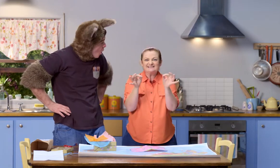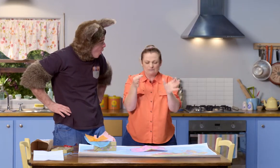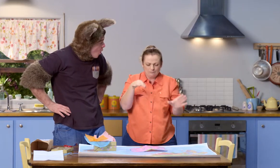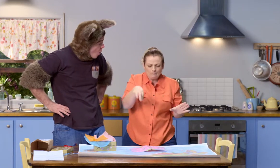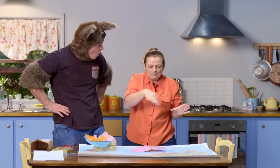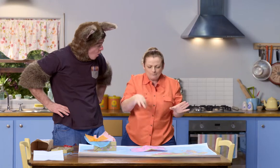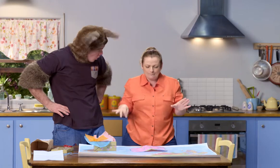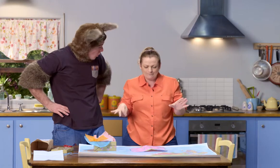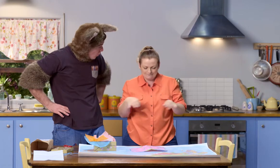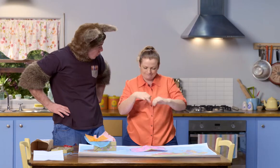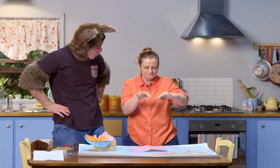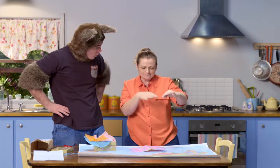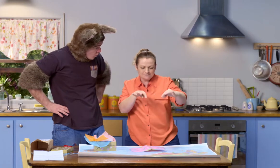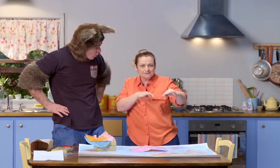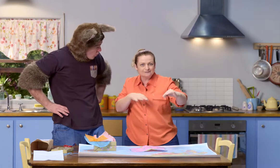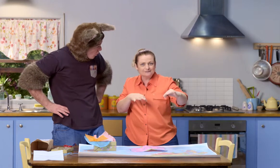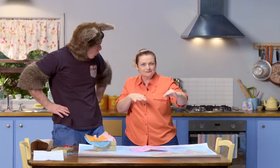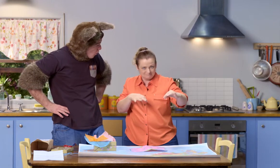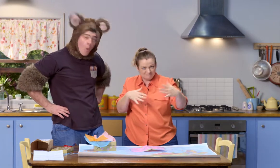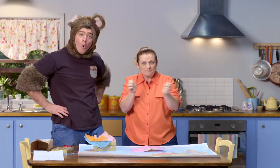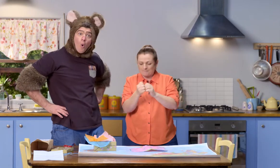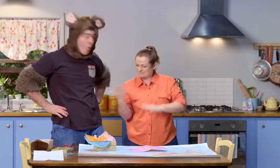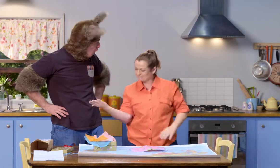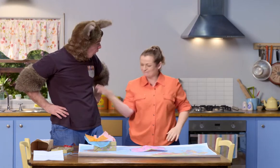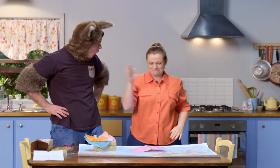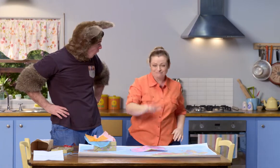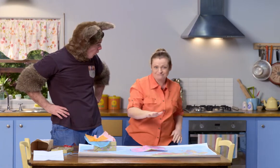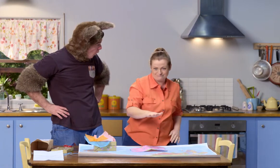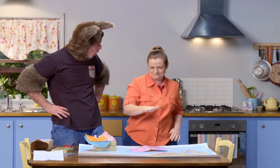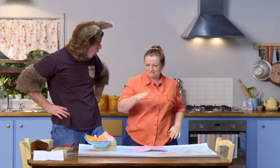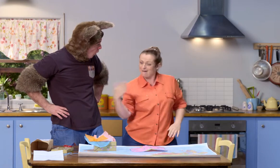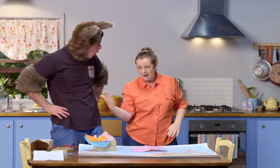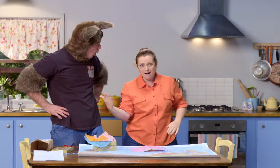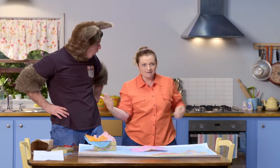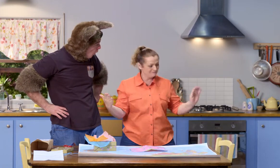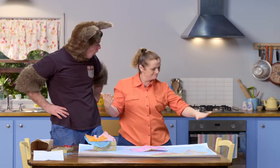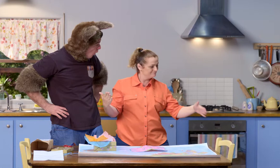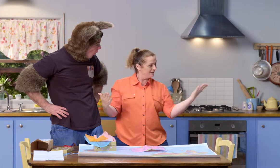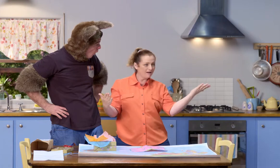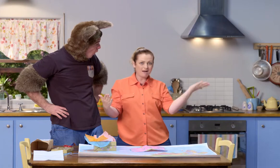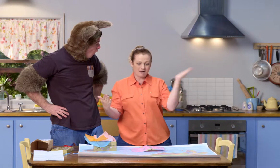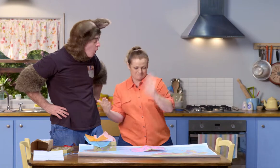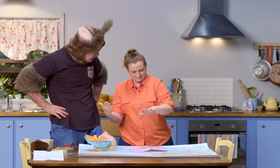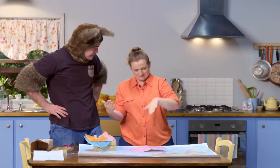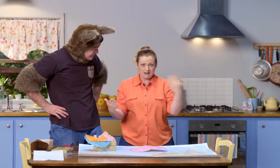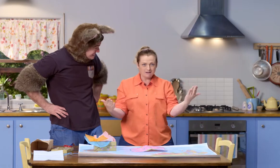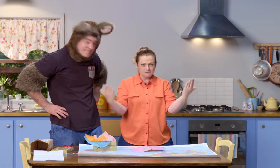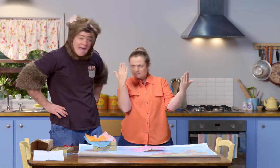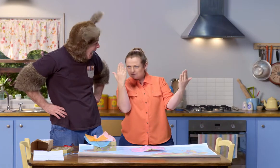or a stick. Oh! Wow! Then they lay the paper down to make the picture,